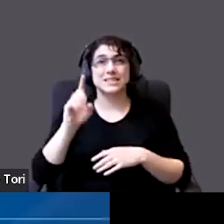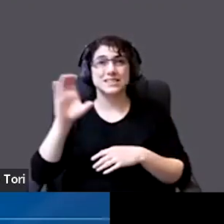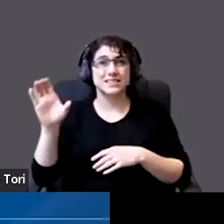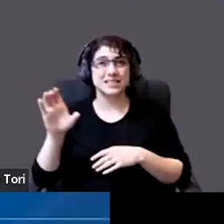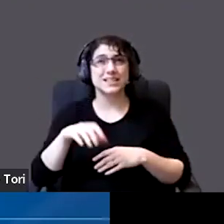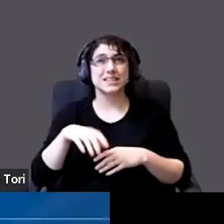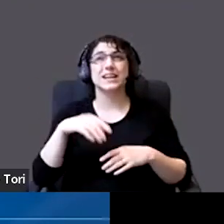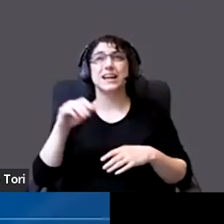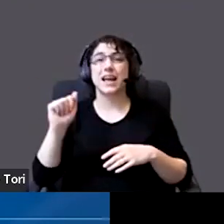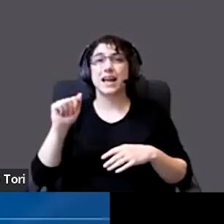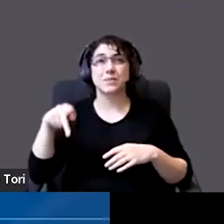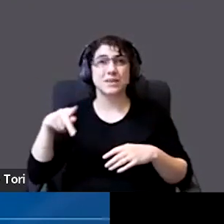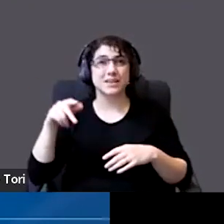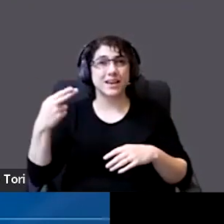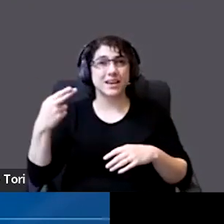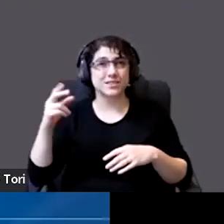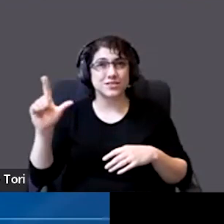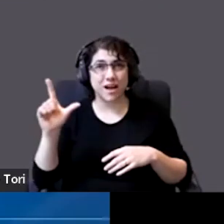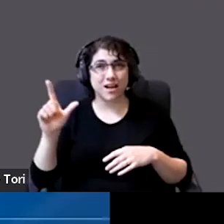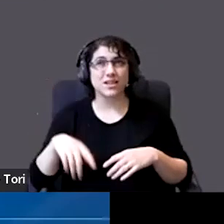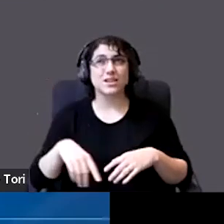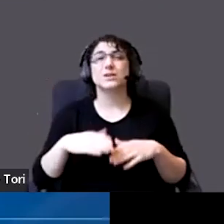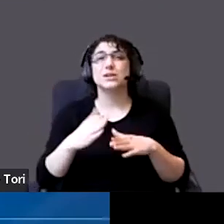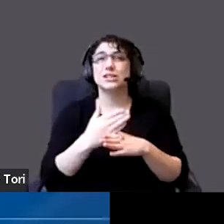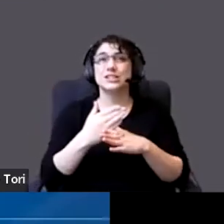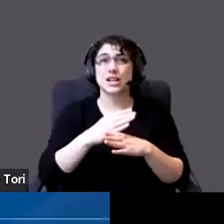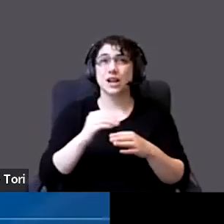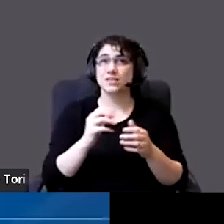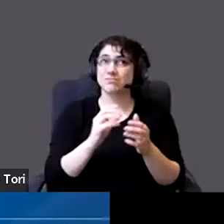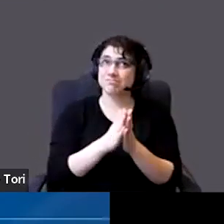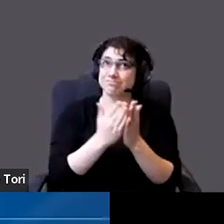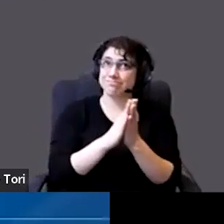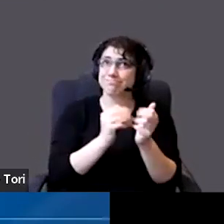We're also sharing the quality manual with FDA, and FDA has agreed to review it.